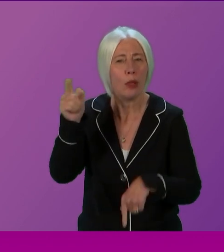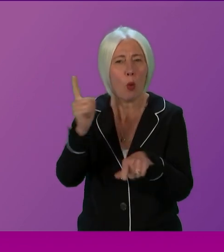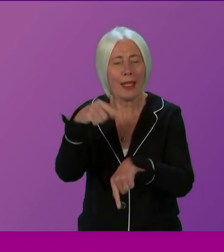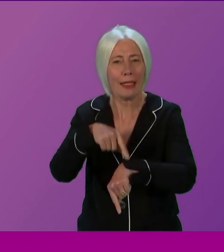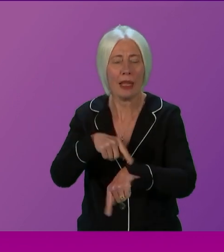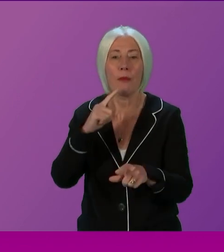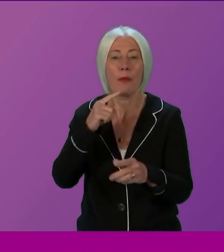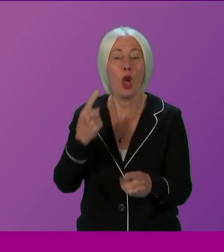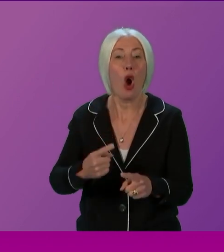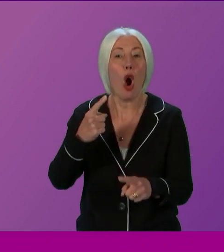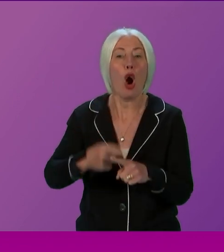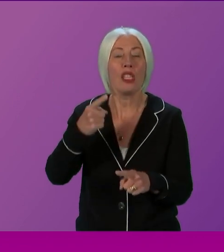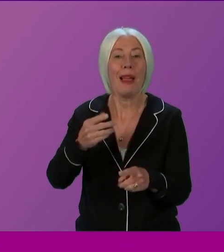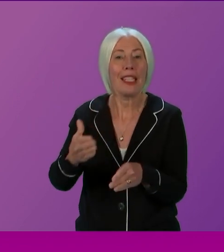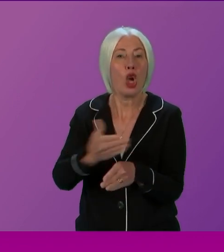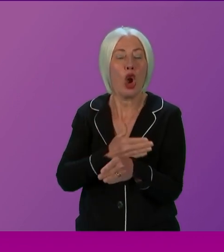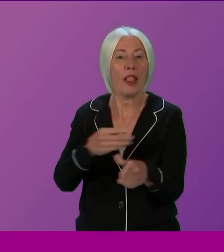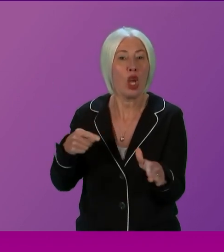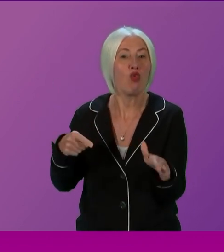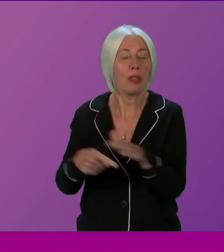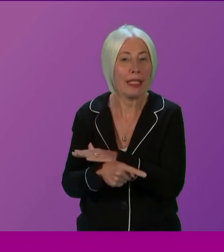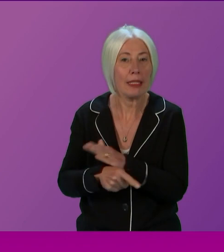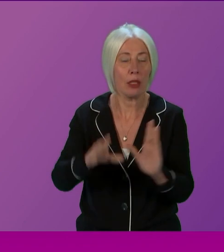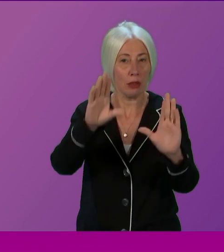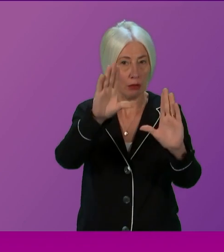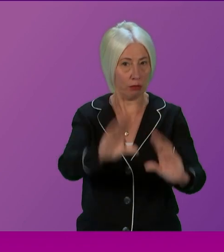Automatic early release has been ended—that was opposed by the